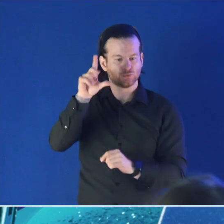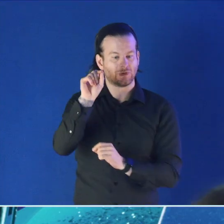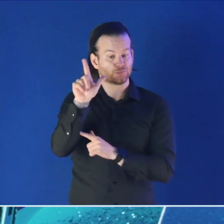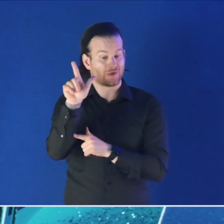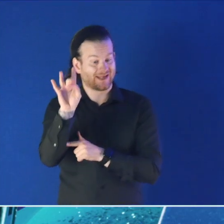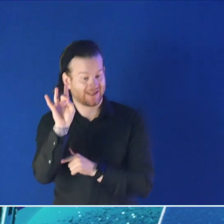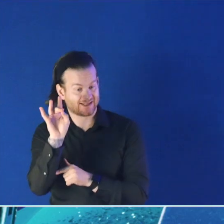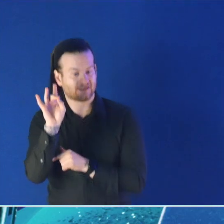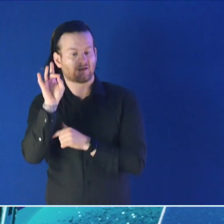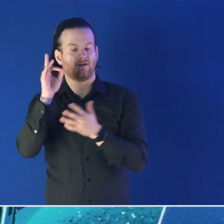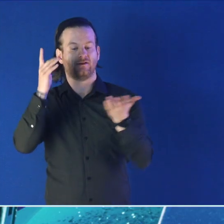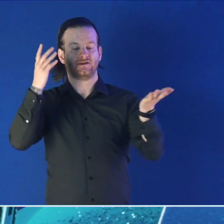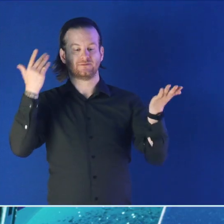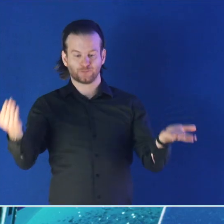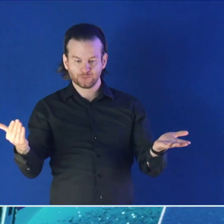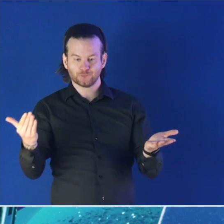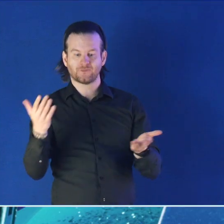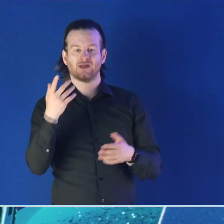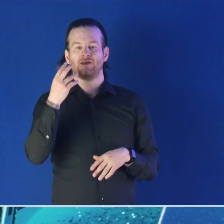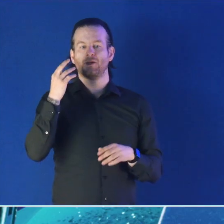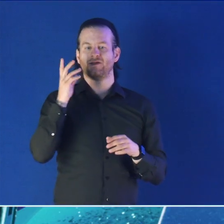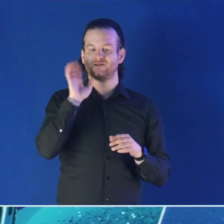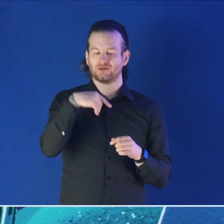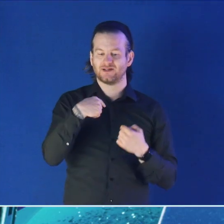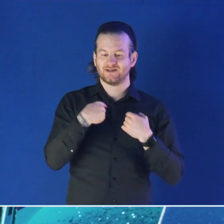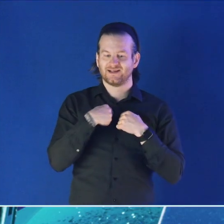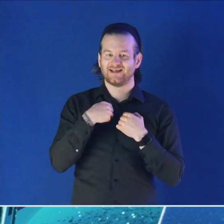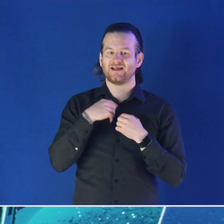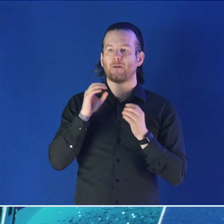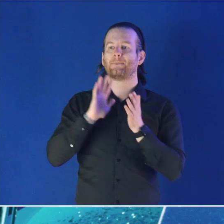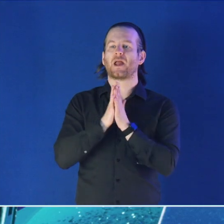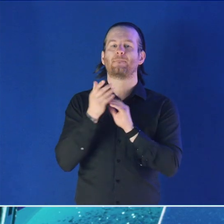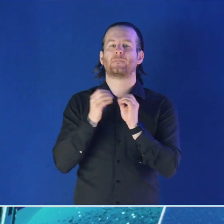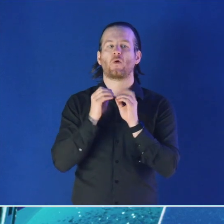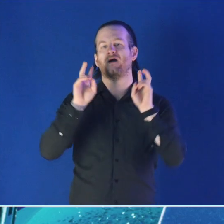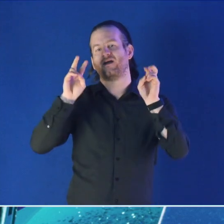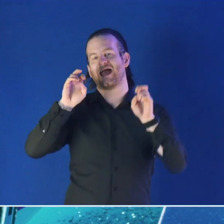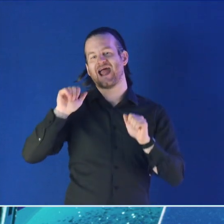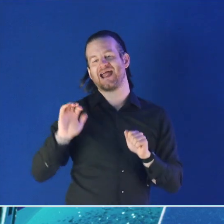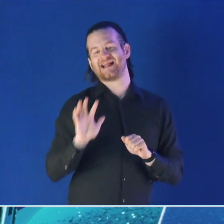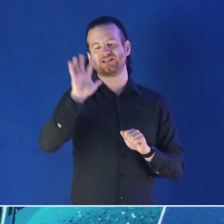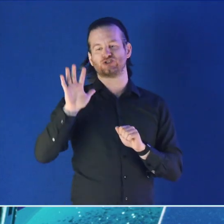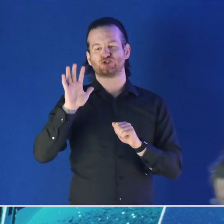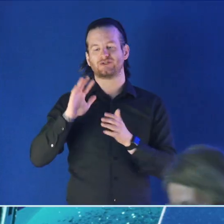I'm more the Asian version of Forrest Gump. So take whatever I say with kind